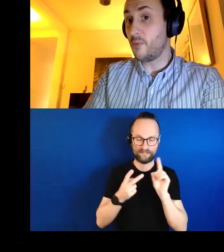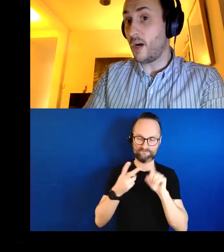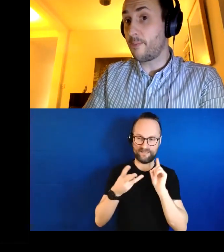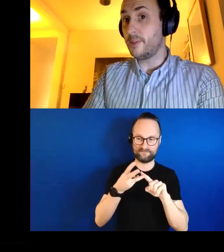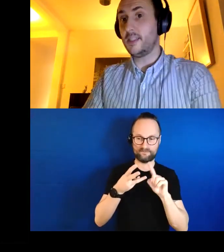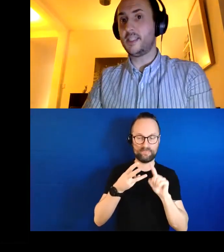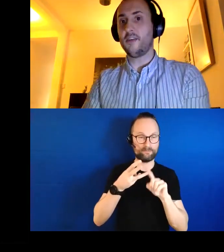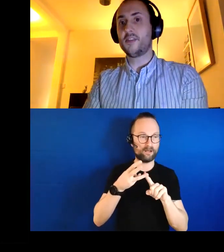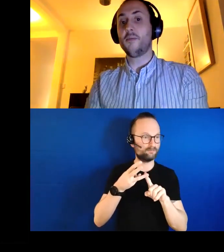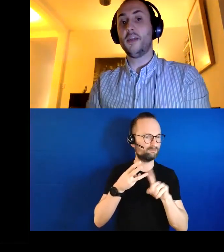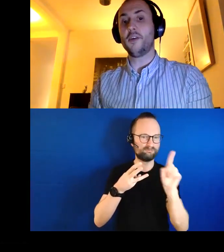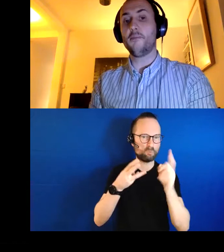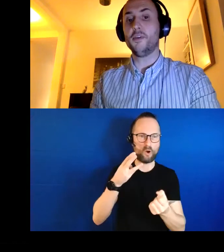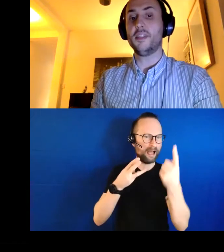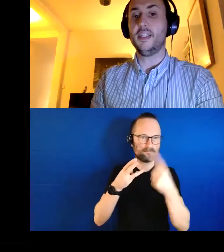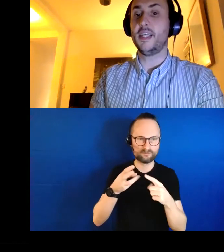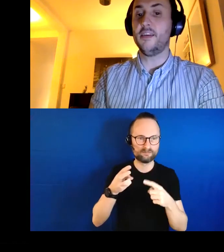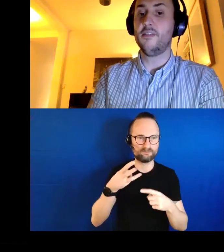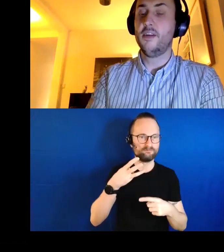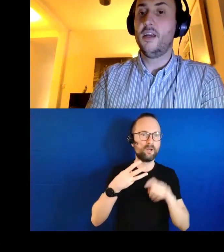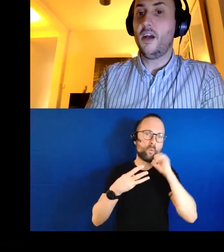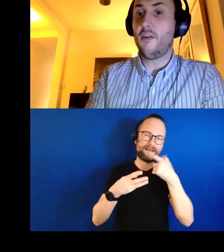it.